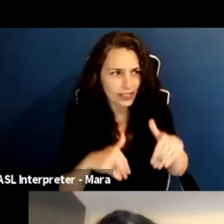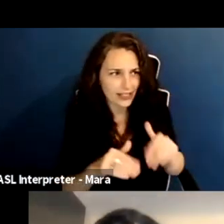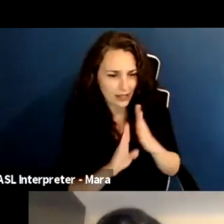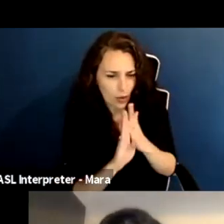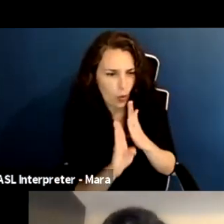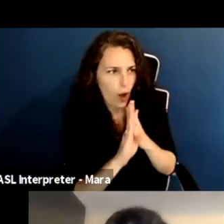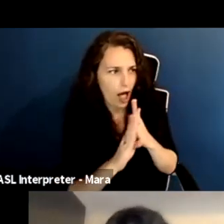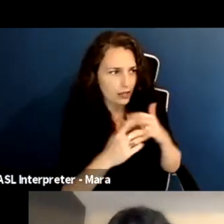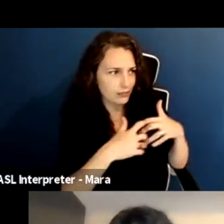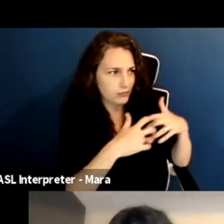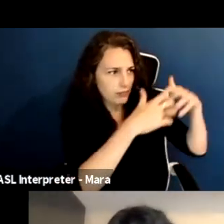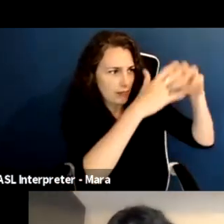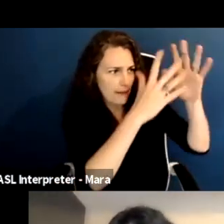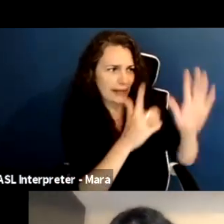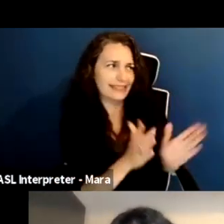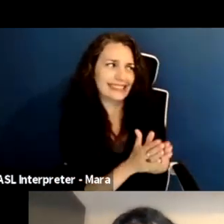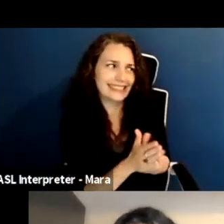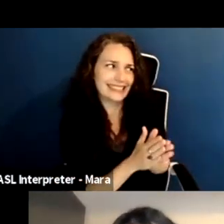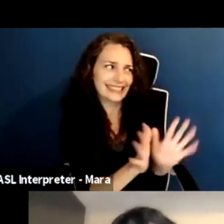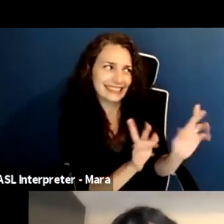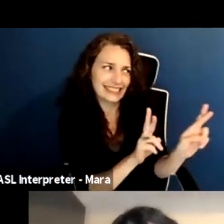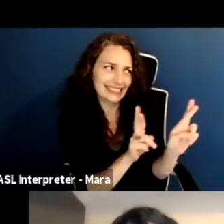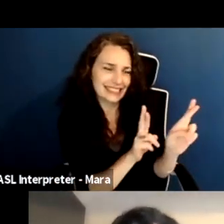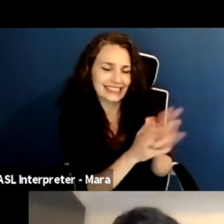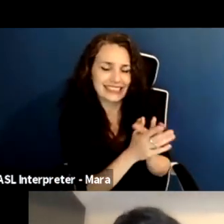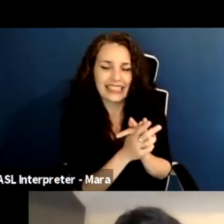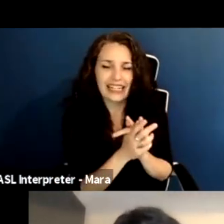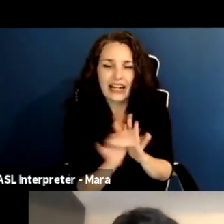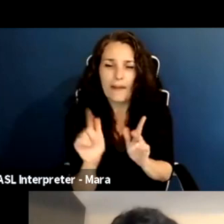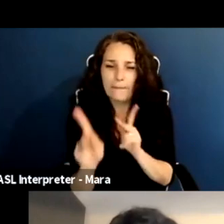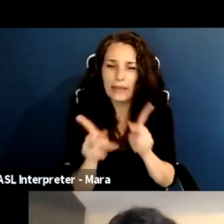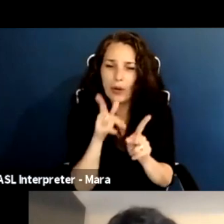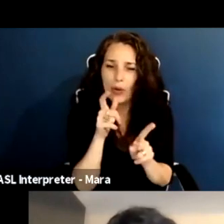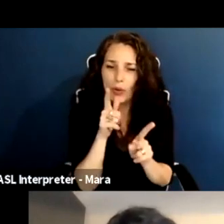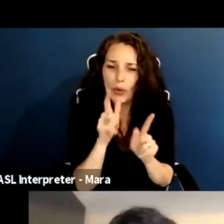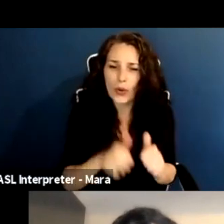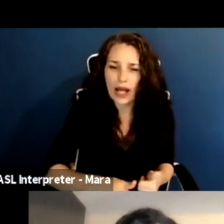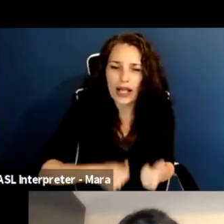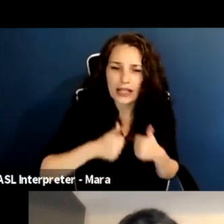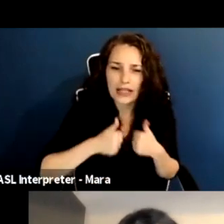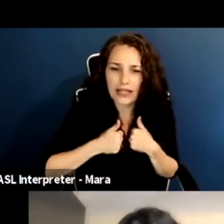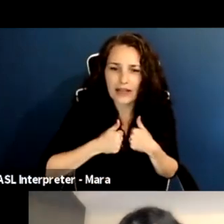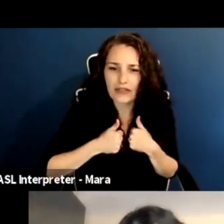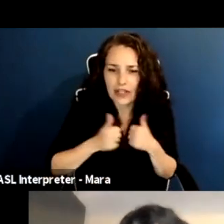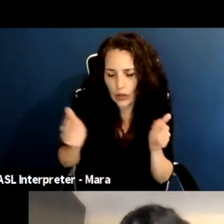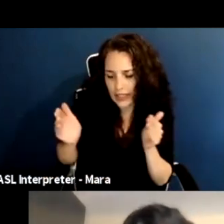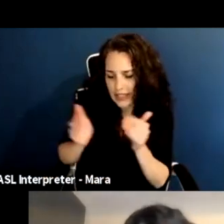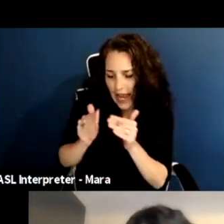who are living in the tiny houses say, "Oh, my air went out or can you come and check this?"